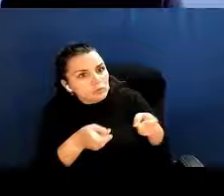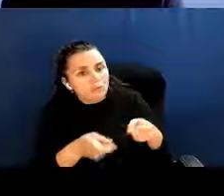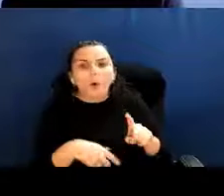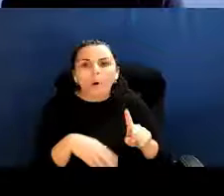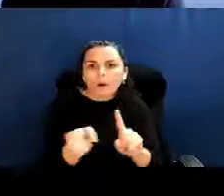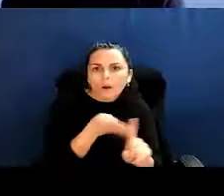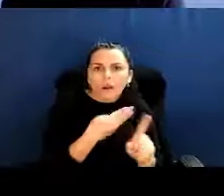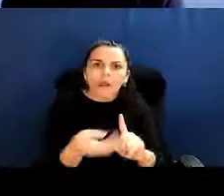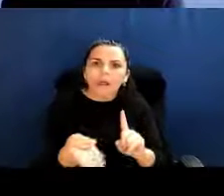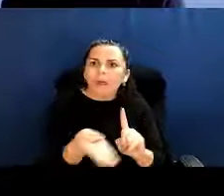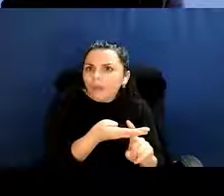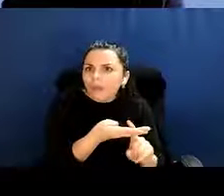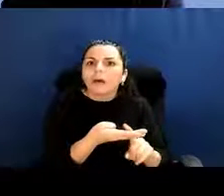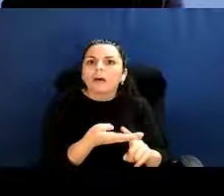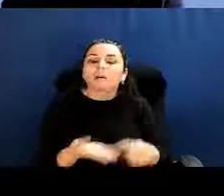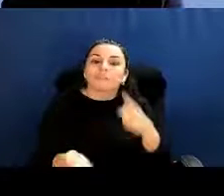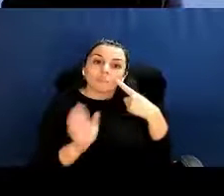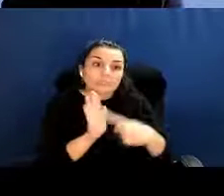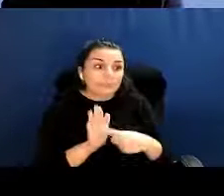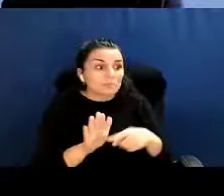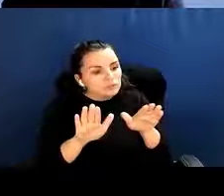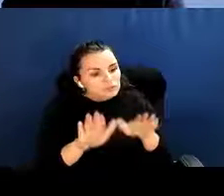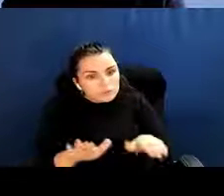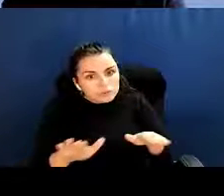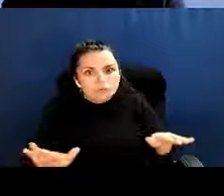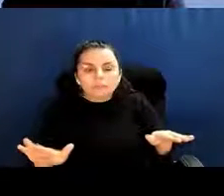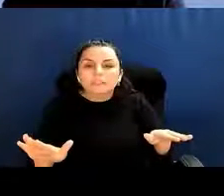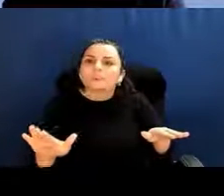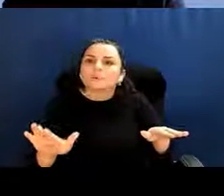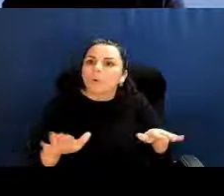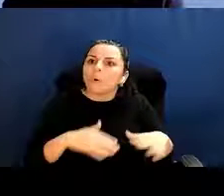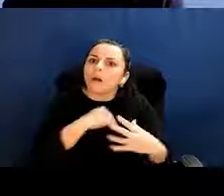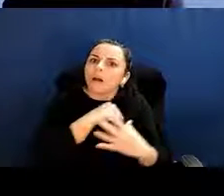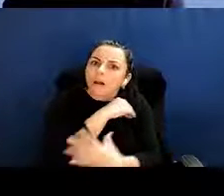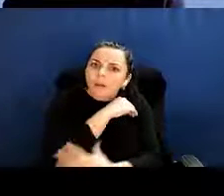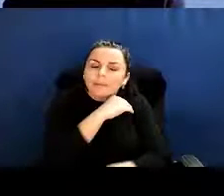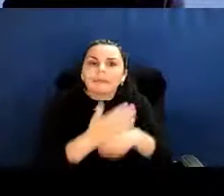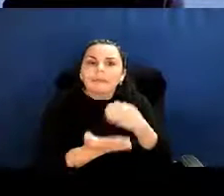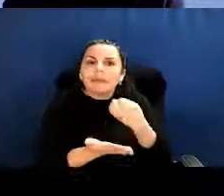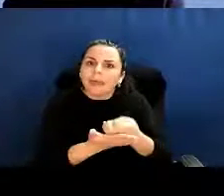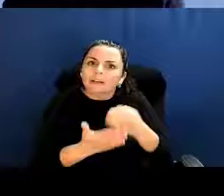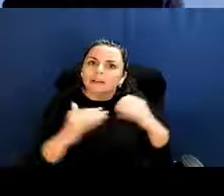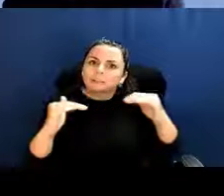and this includes children or economically or educationally disadvantage persons.